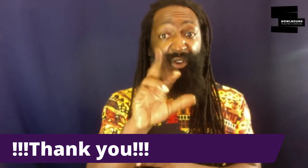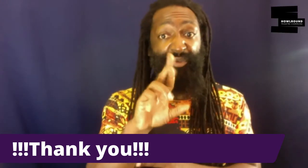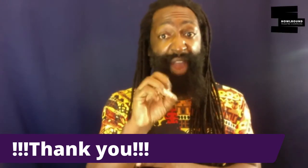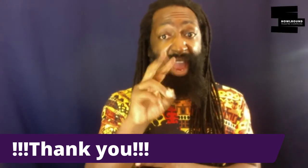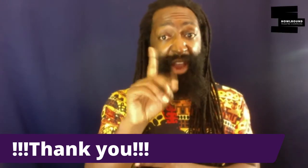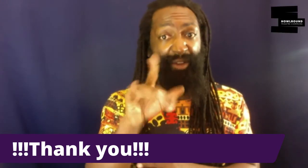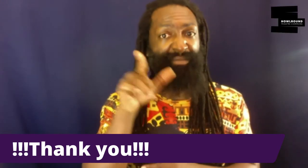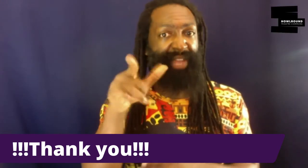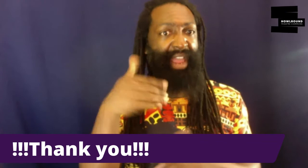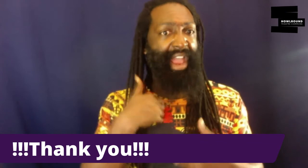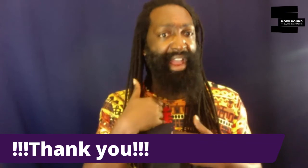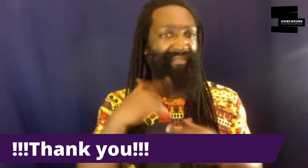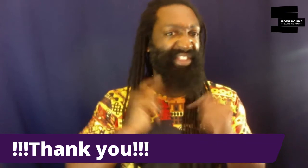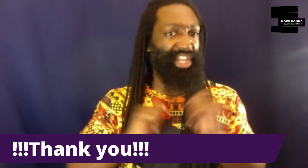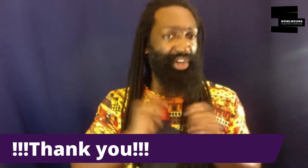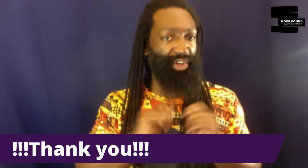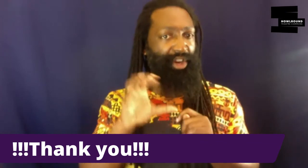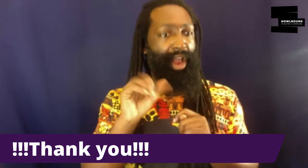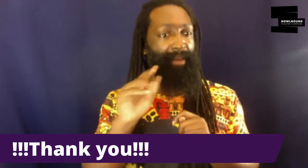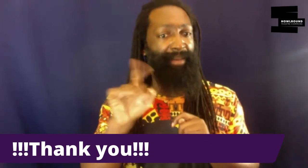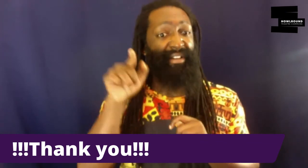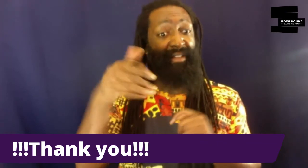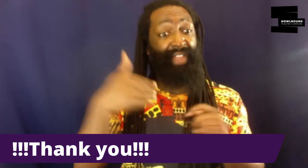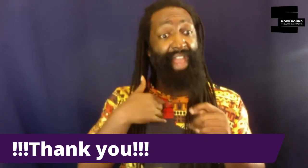First of all thank you to Howl Round.